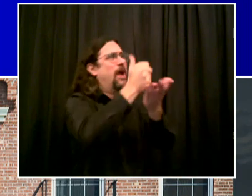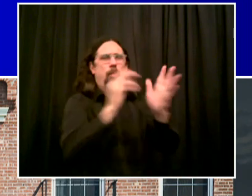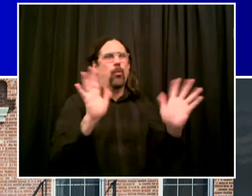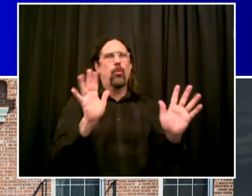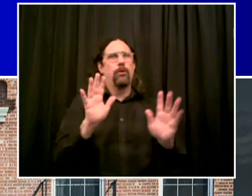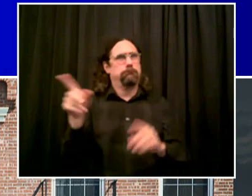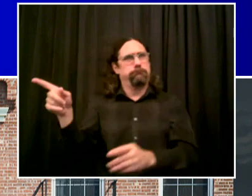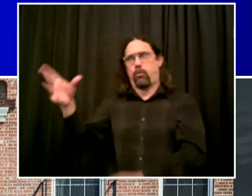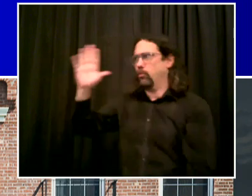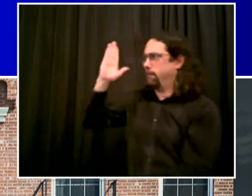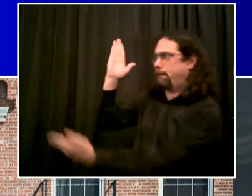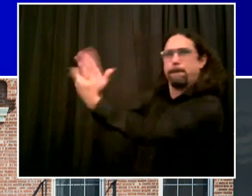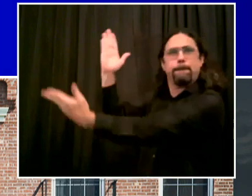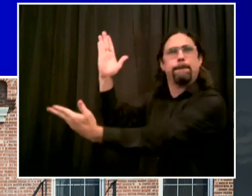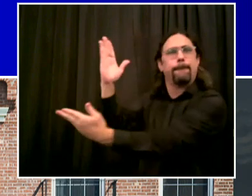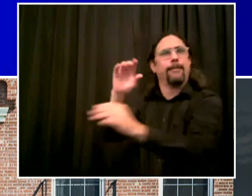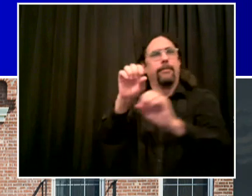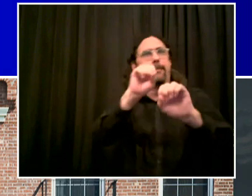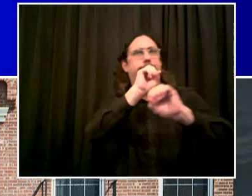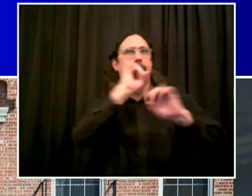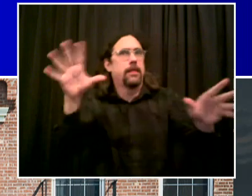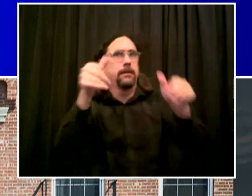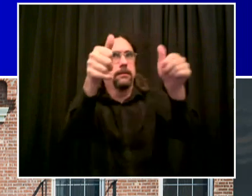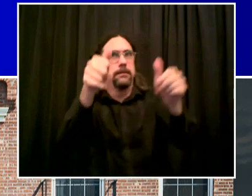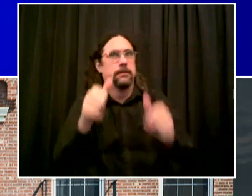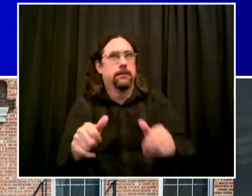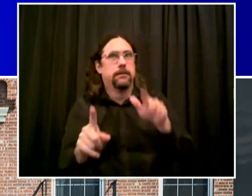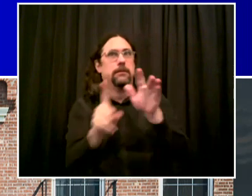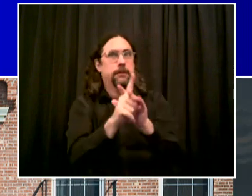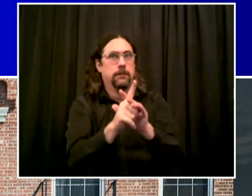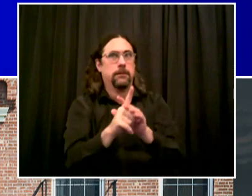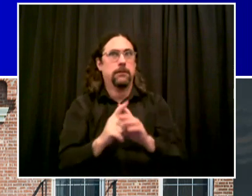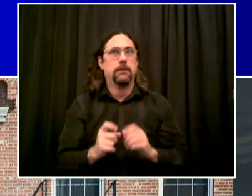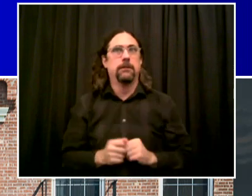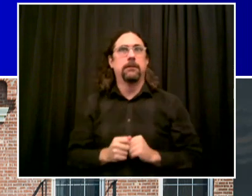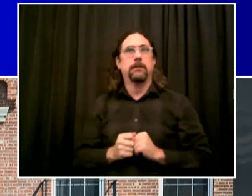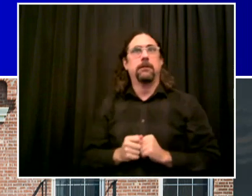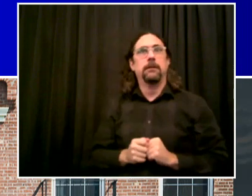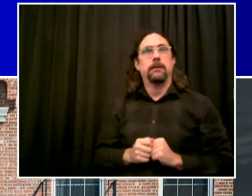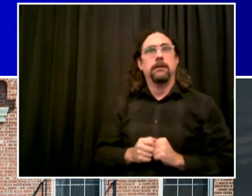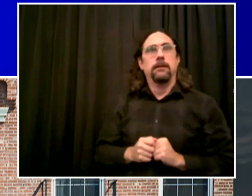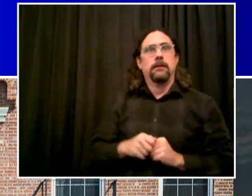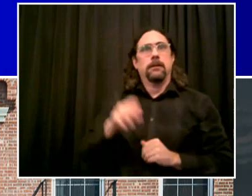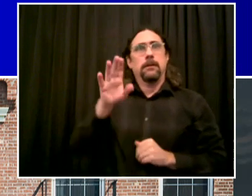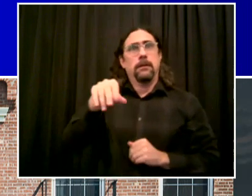AND THEN FOR SEVERAL MONTHS THEREAFTER. AS PEOPLE HOPEFULLY